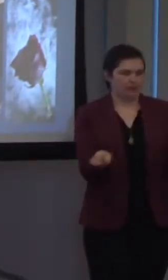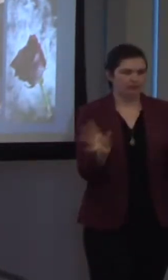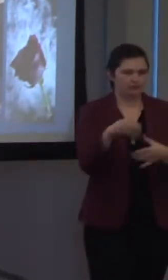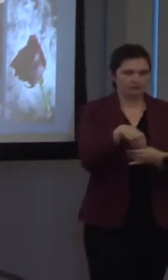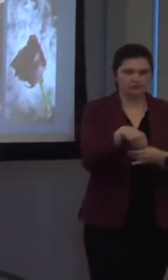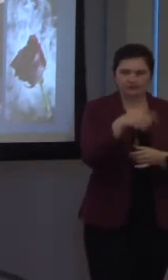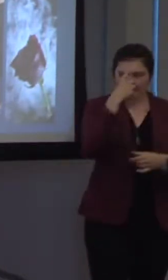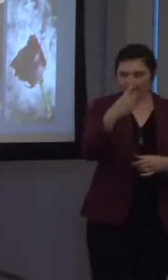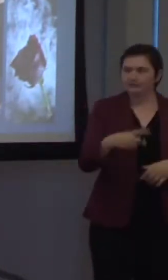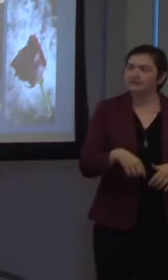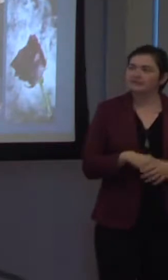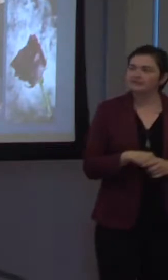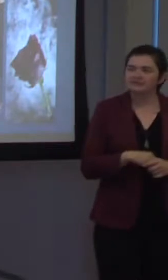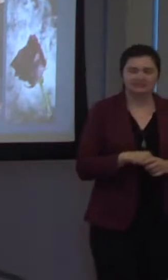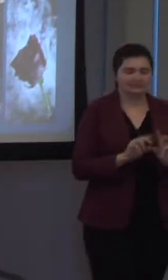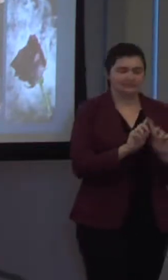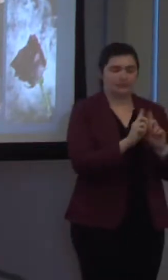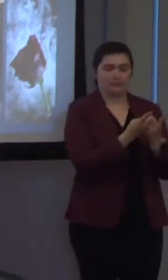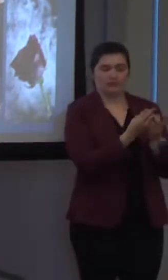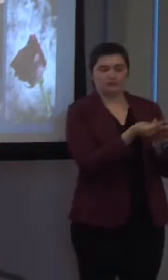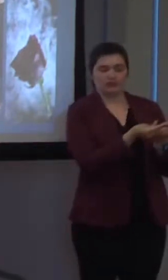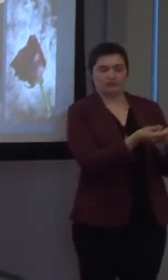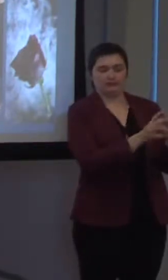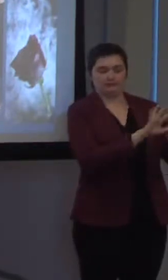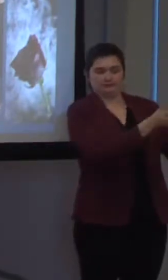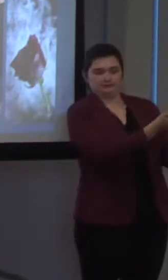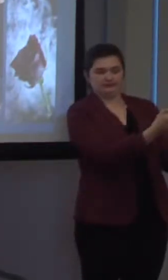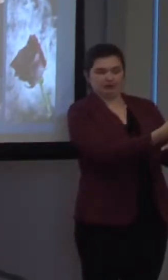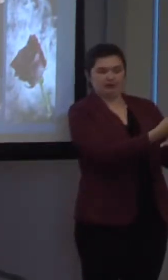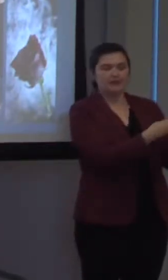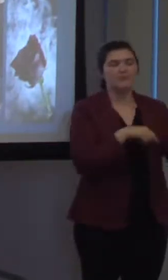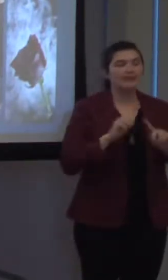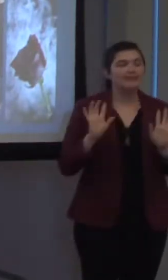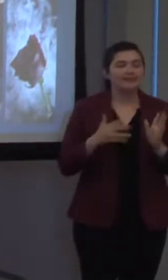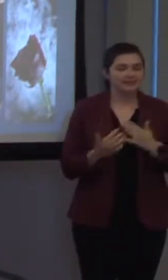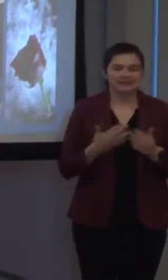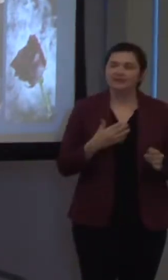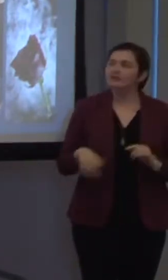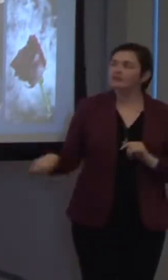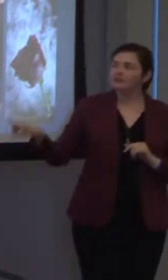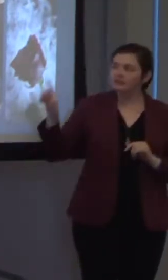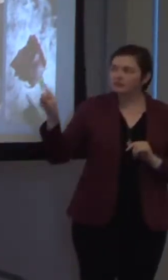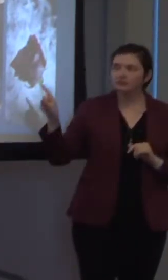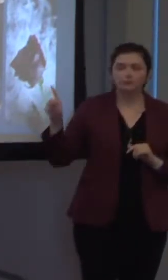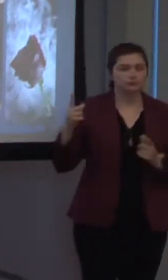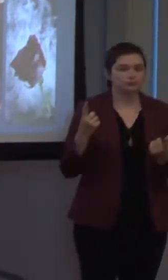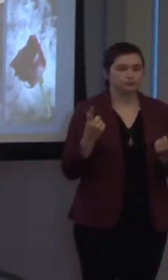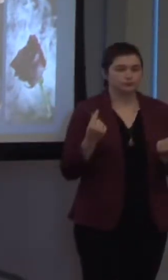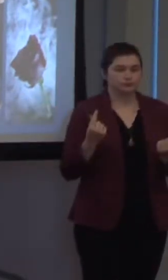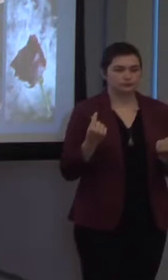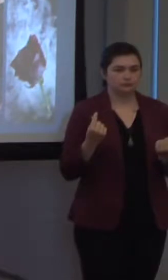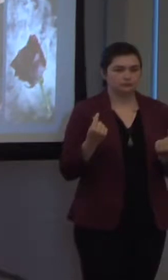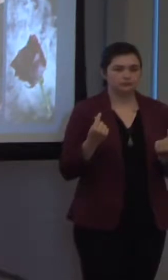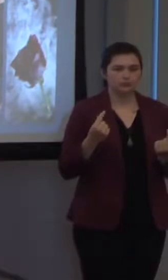Please, don't report me to the Department of the Treasury, we were smashing pennies. But, what it would do, is it would kind of show--